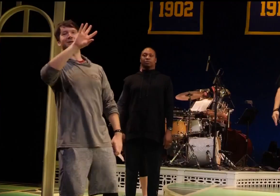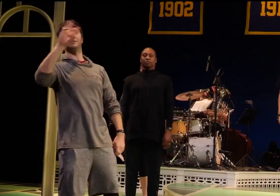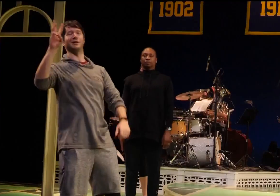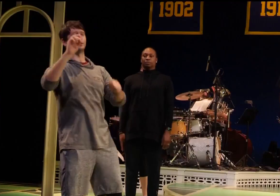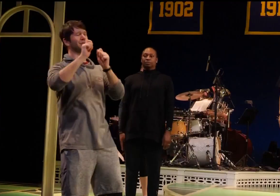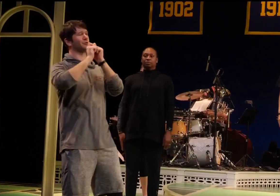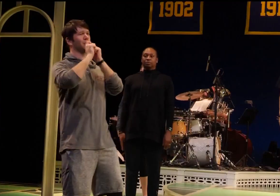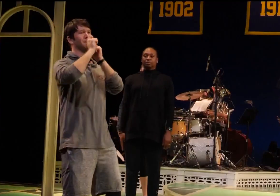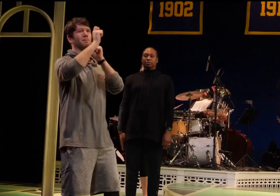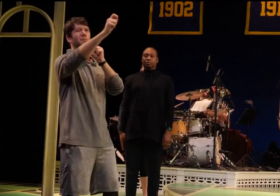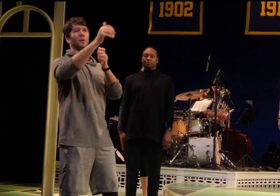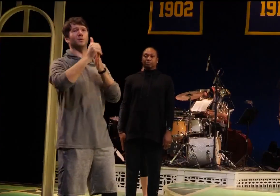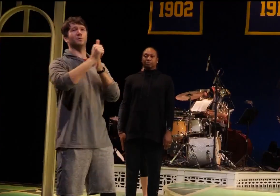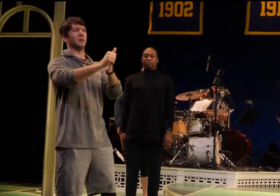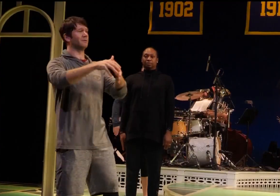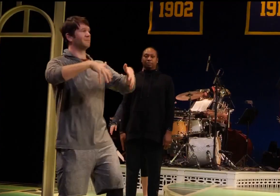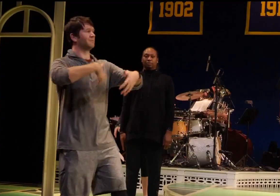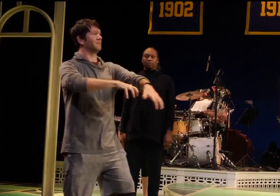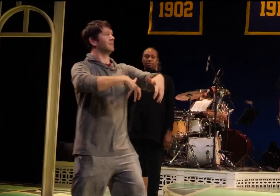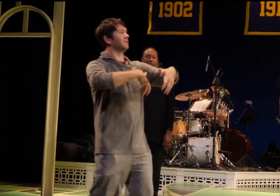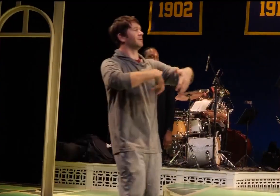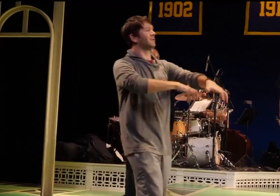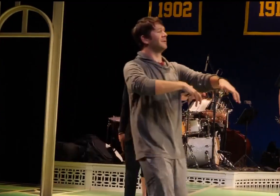76